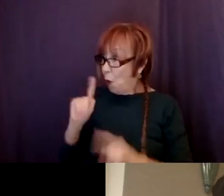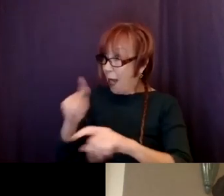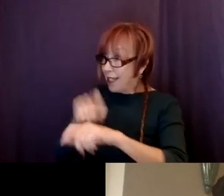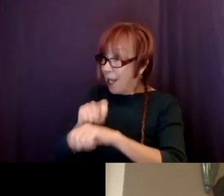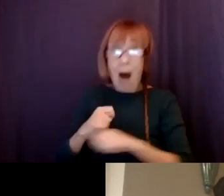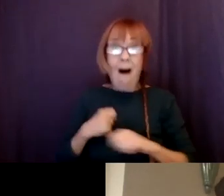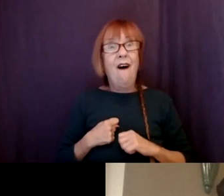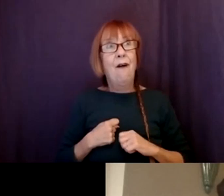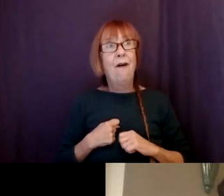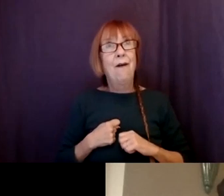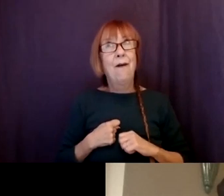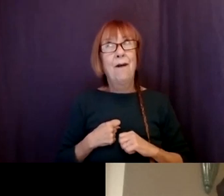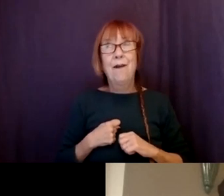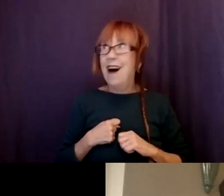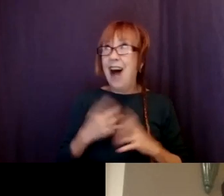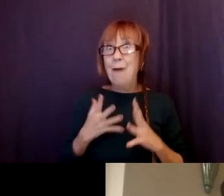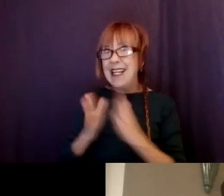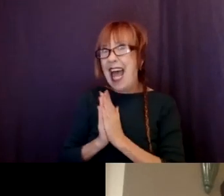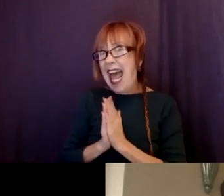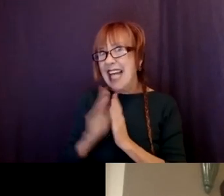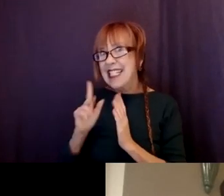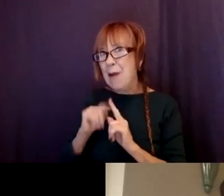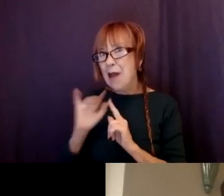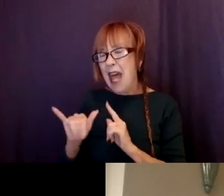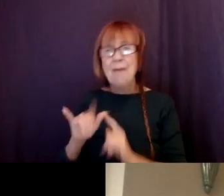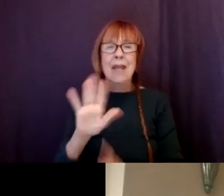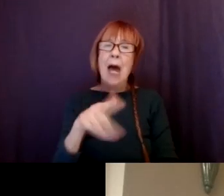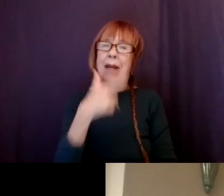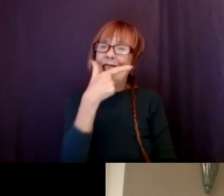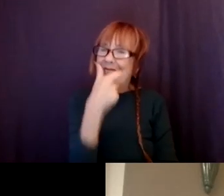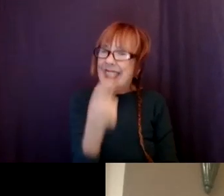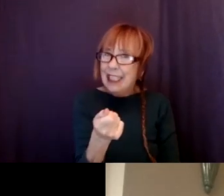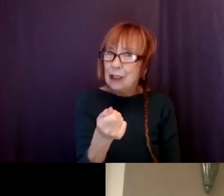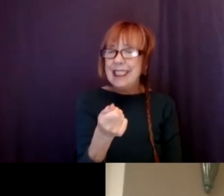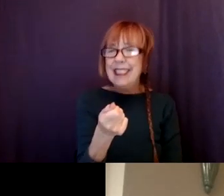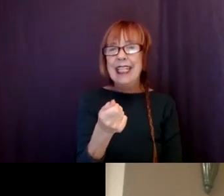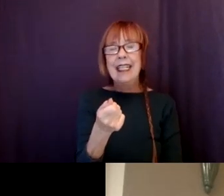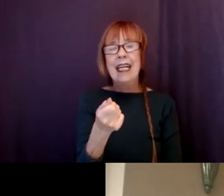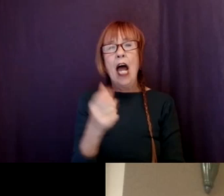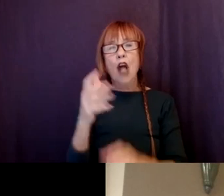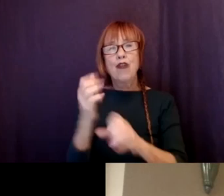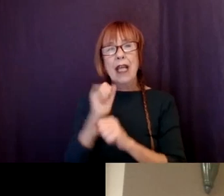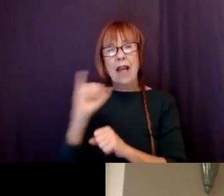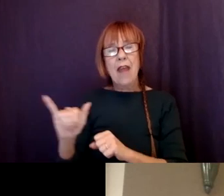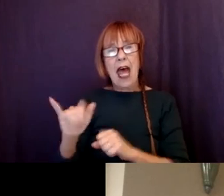oh you know, I wanted to ask about that. And it's interesting to get that different viewpoint